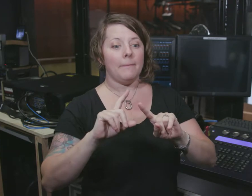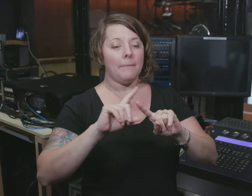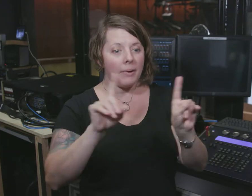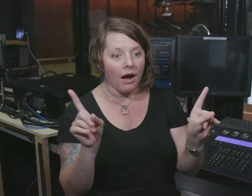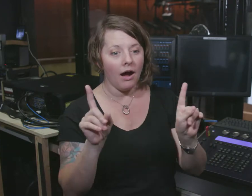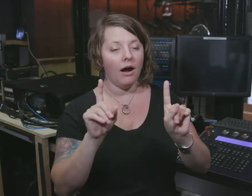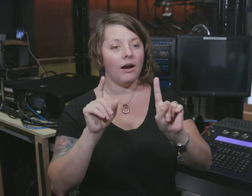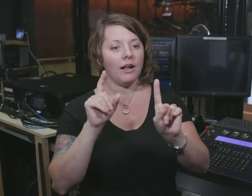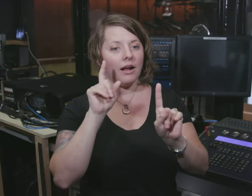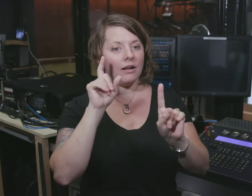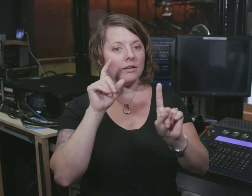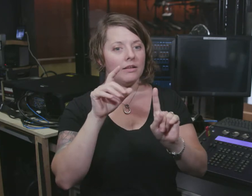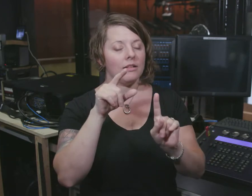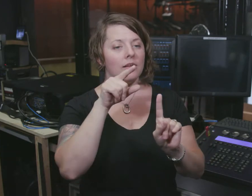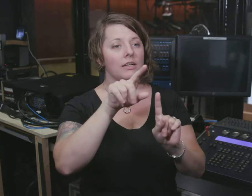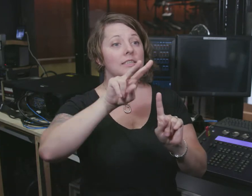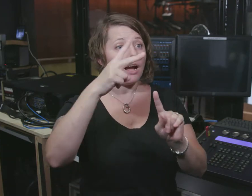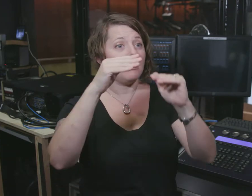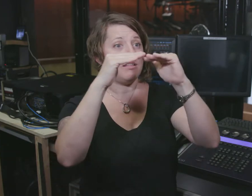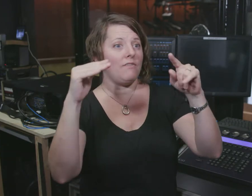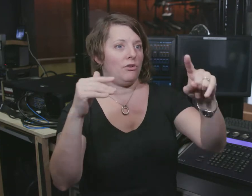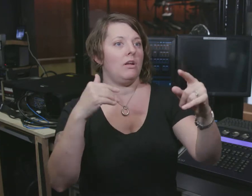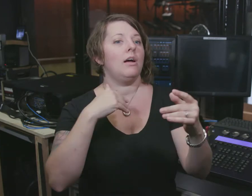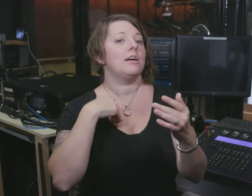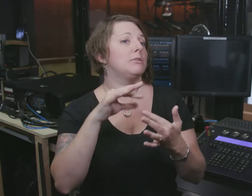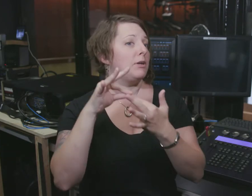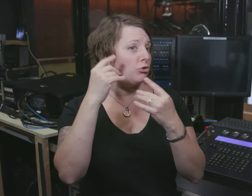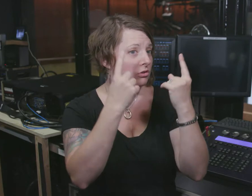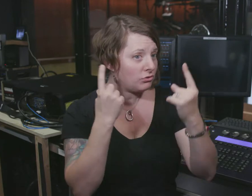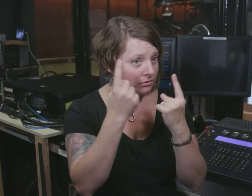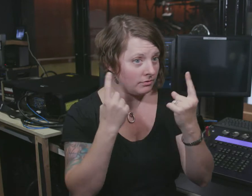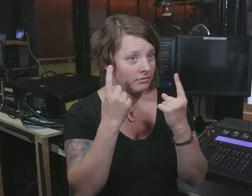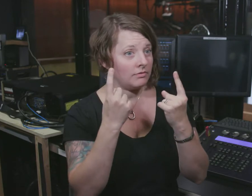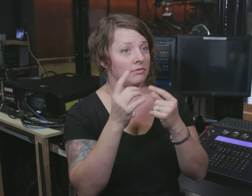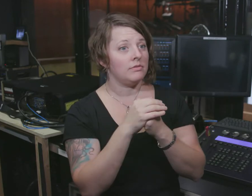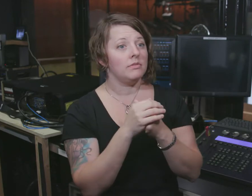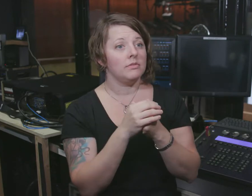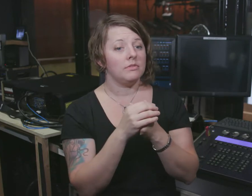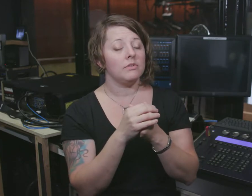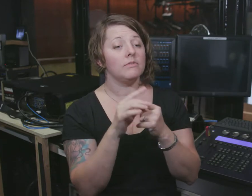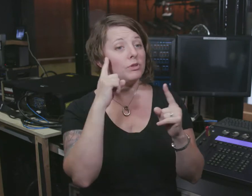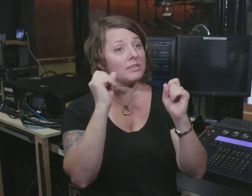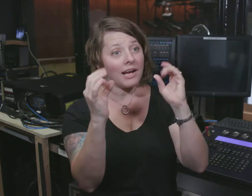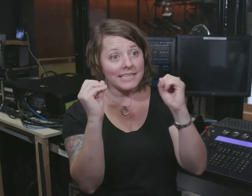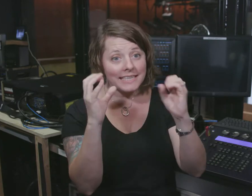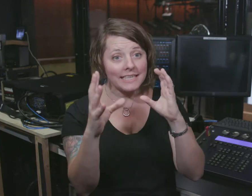but the second level has some special considerations. special considerations we need to make